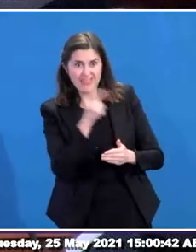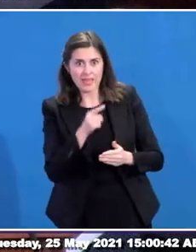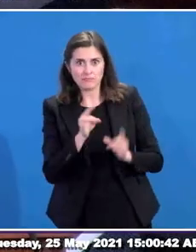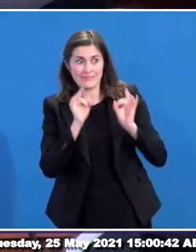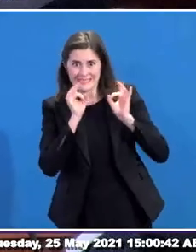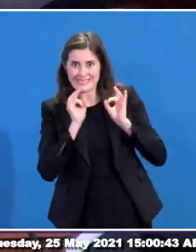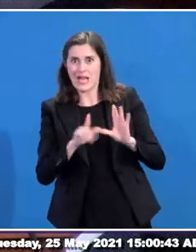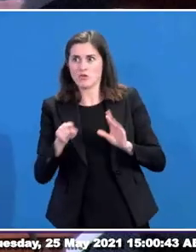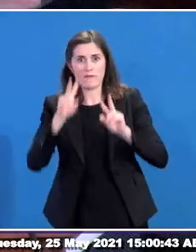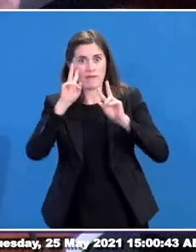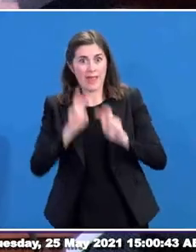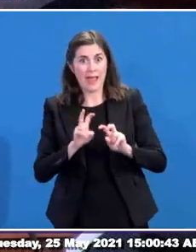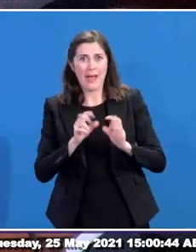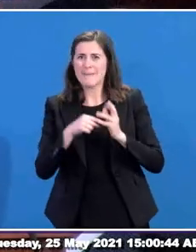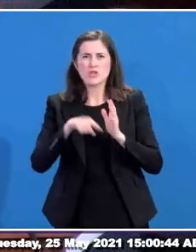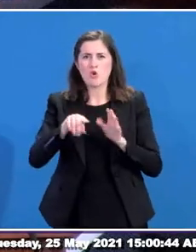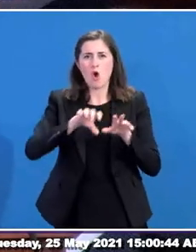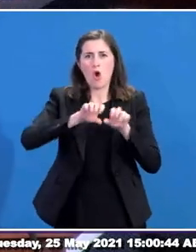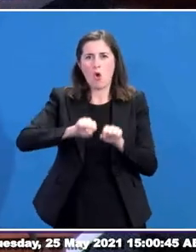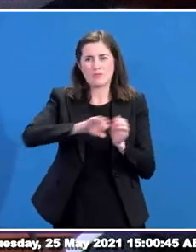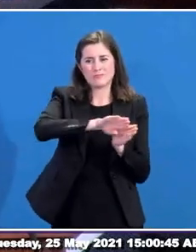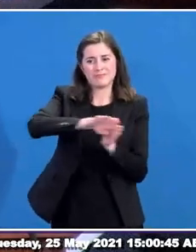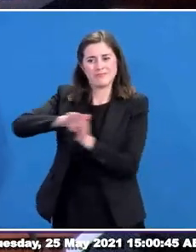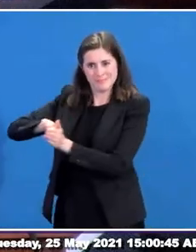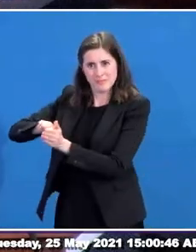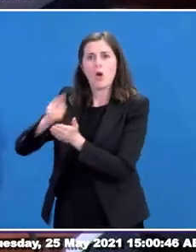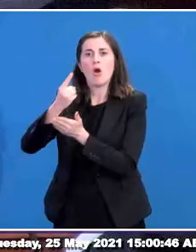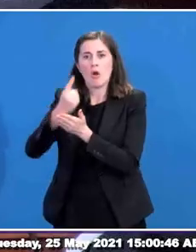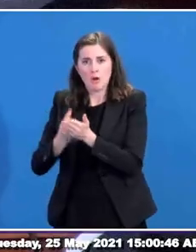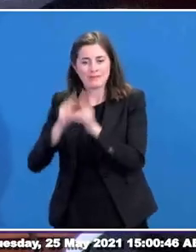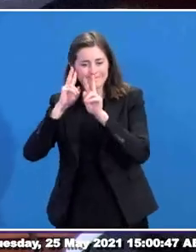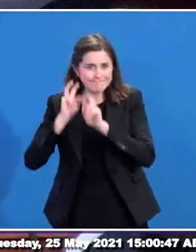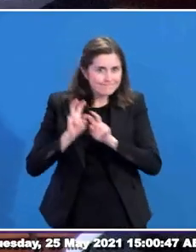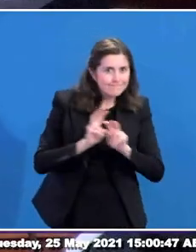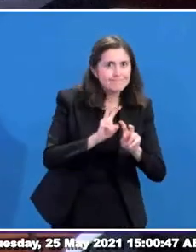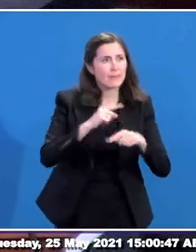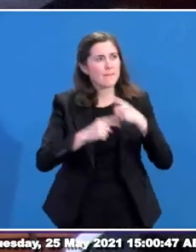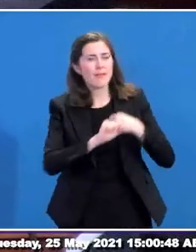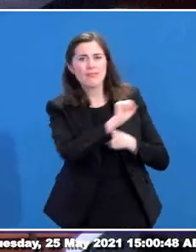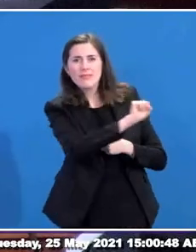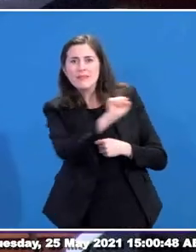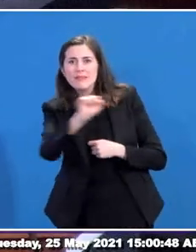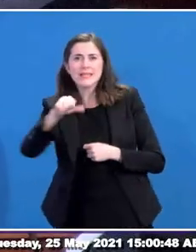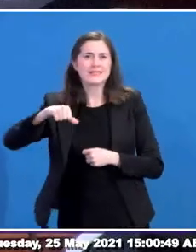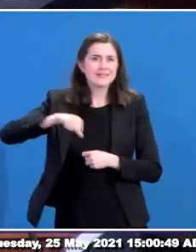investigation to one side, continued to speak to the mothers and speak to the